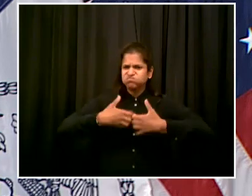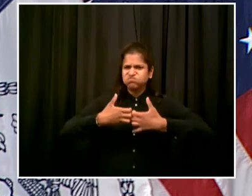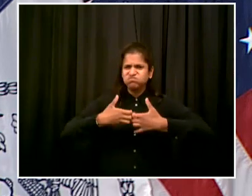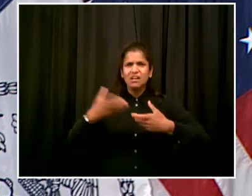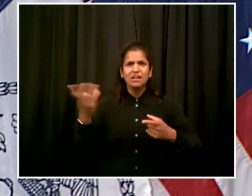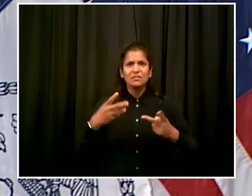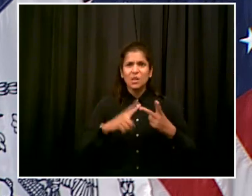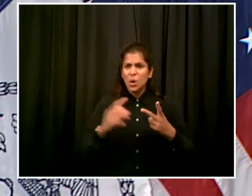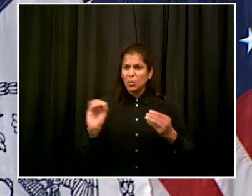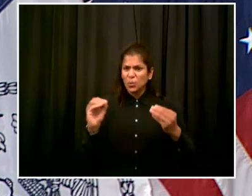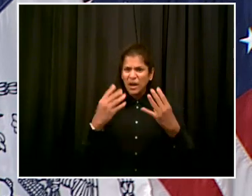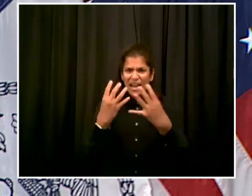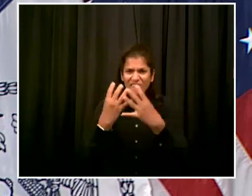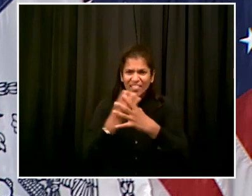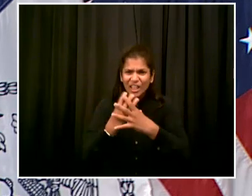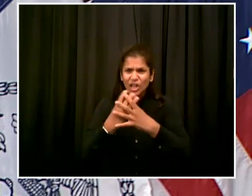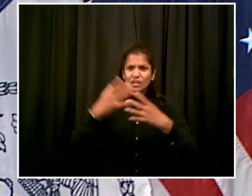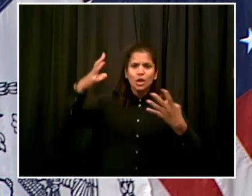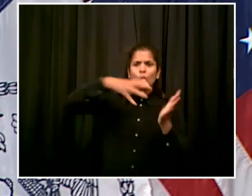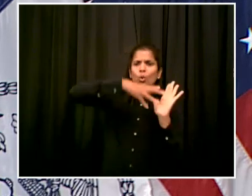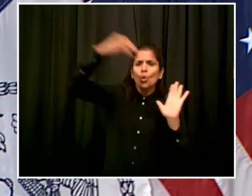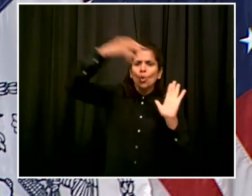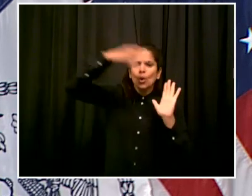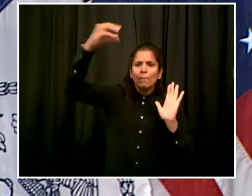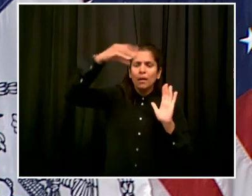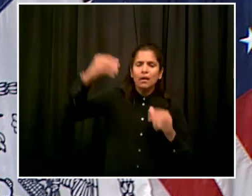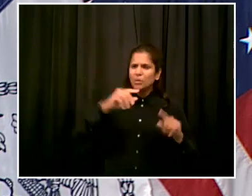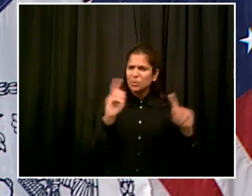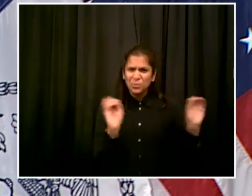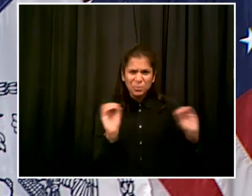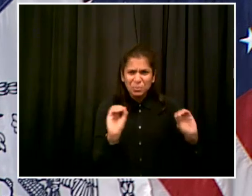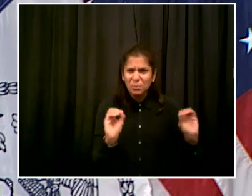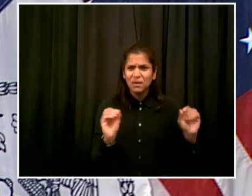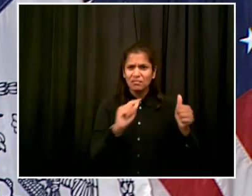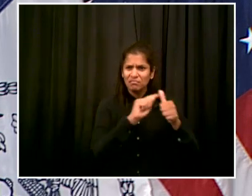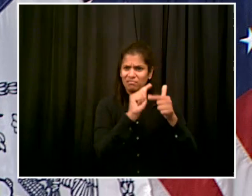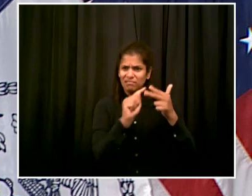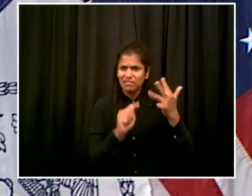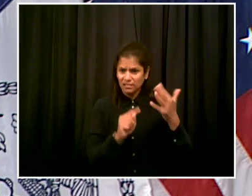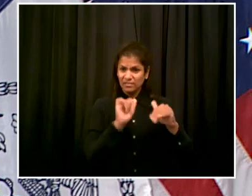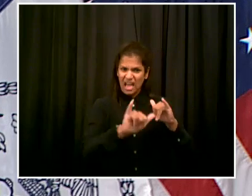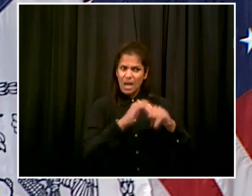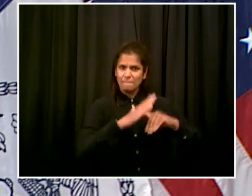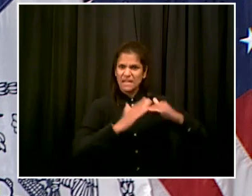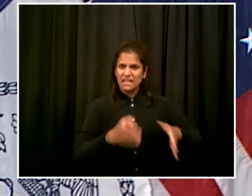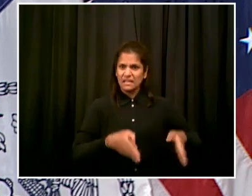THE FILTRATION SYSTEM JUST DOES NOT EXIST AND ALTOGETHER, THE SYSTEM IS